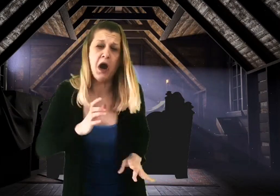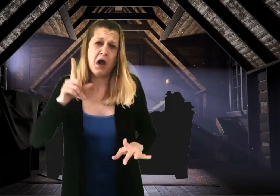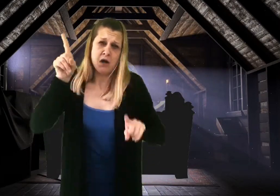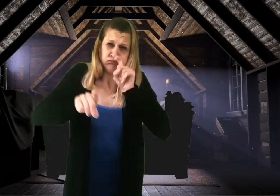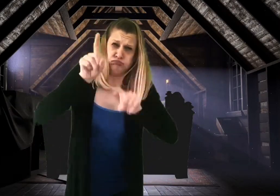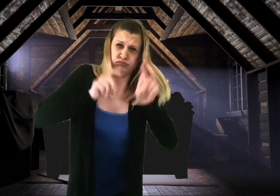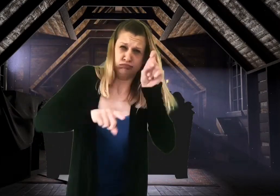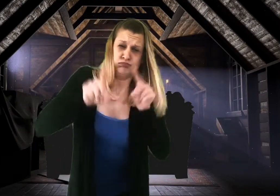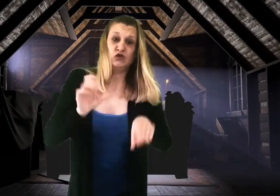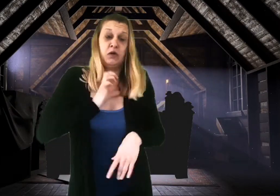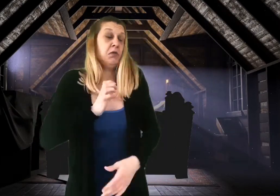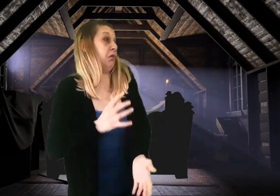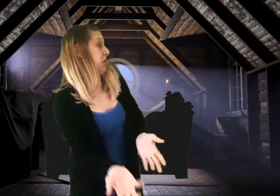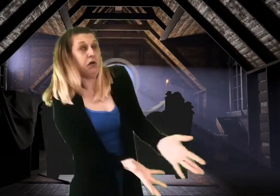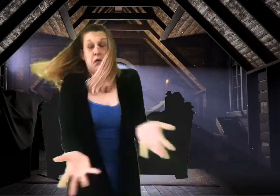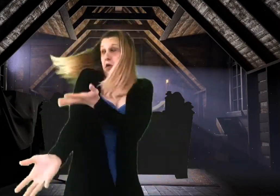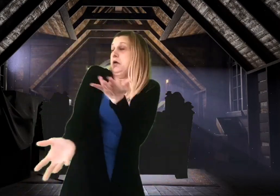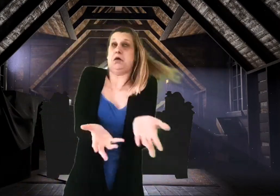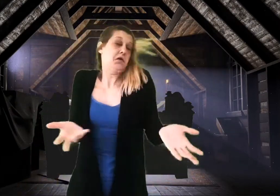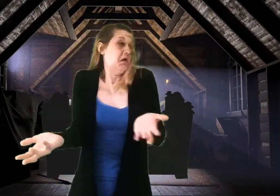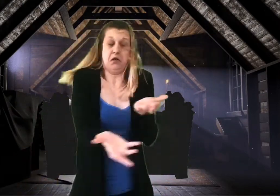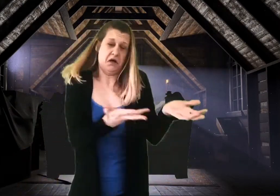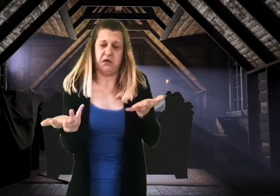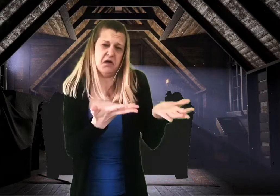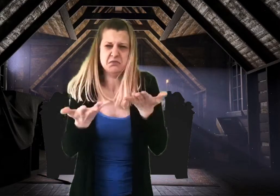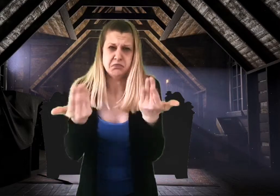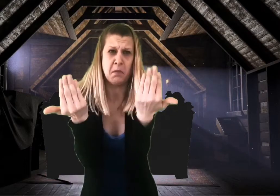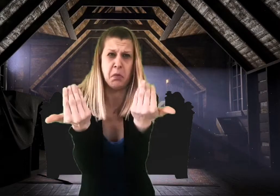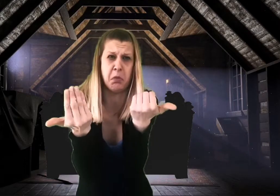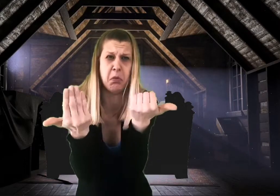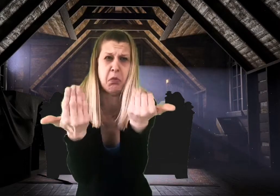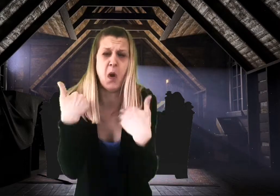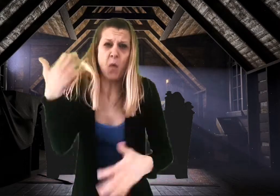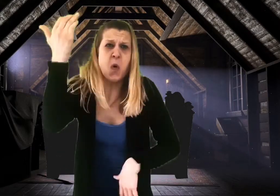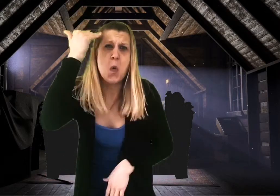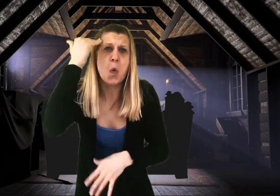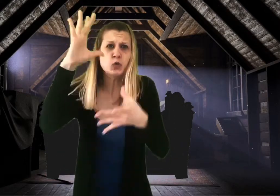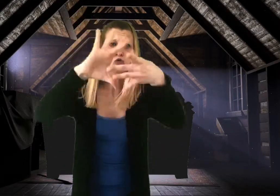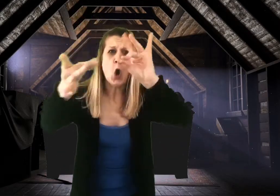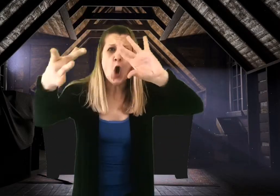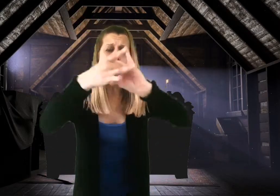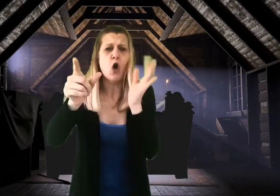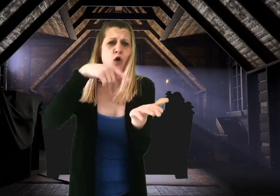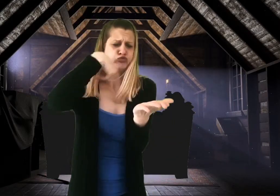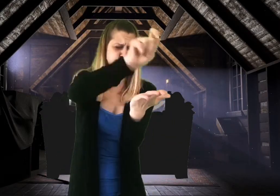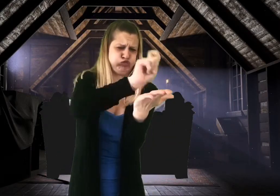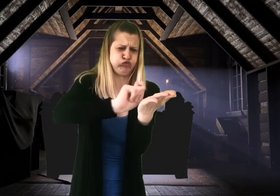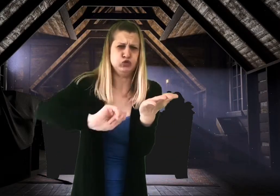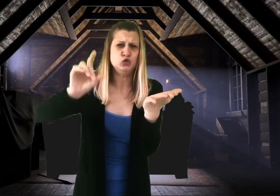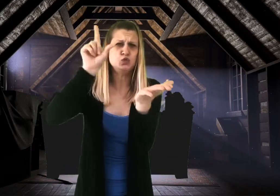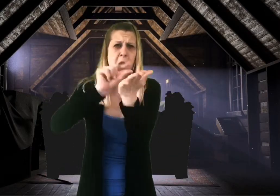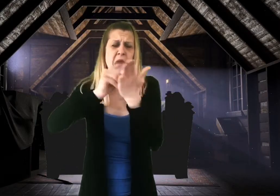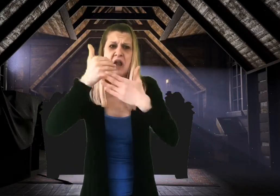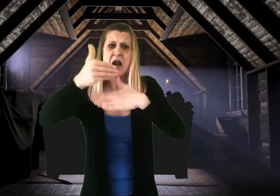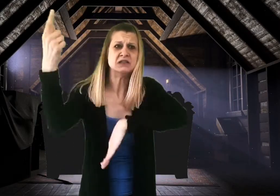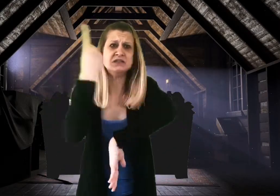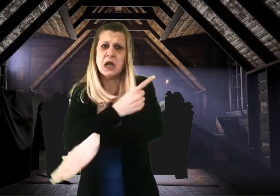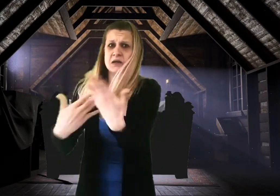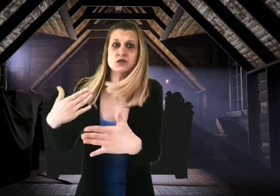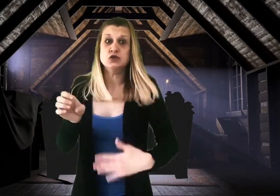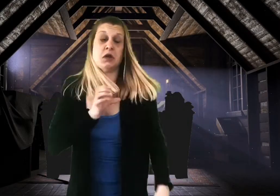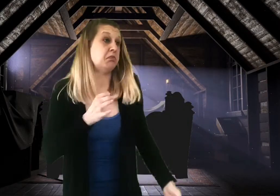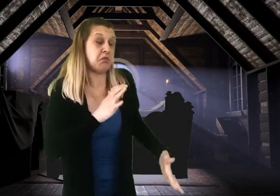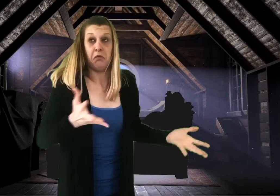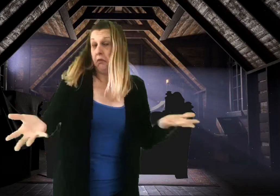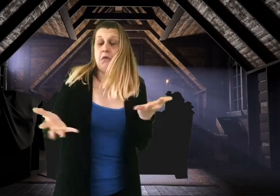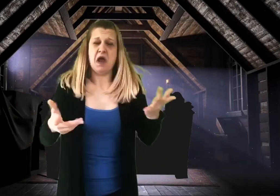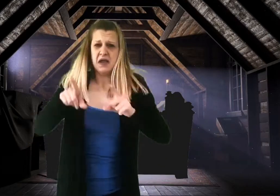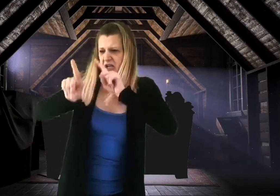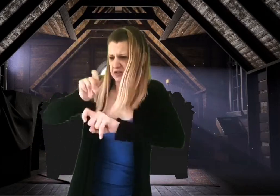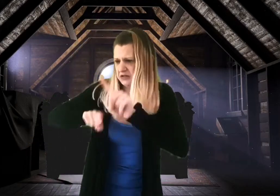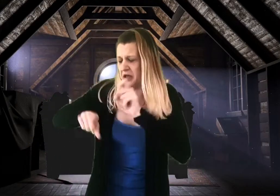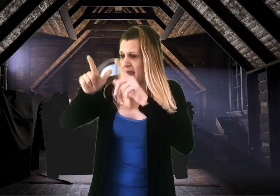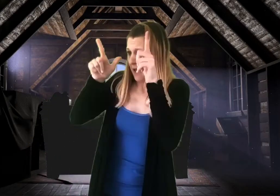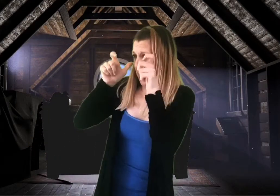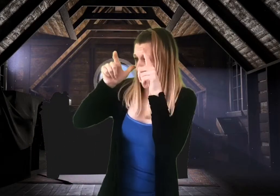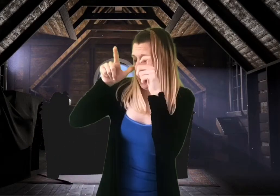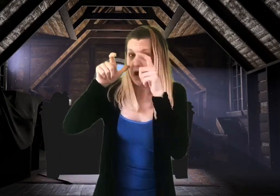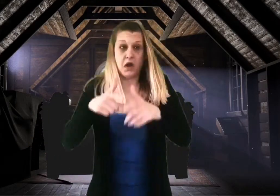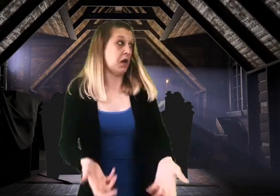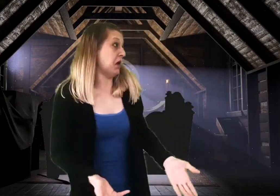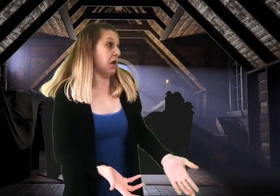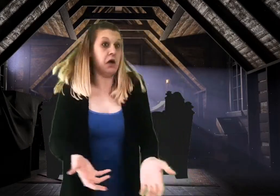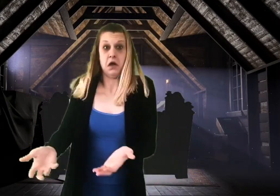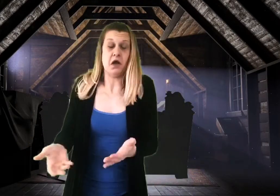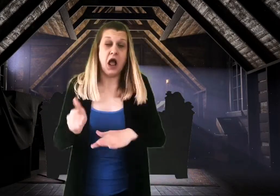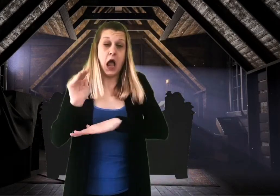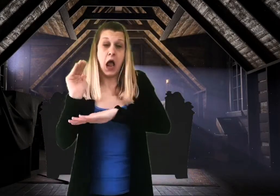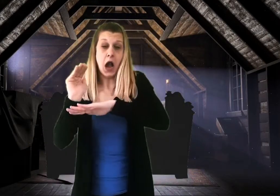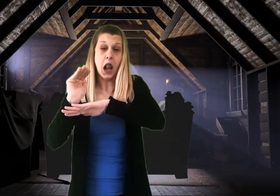they all wanted to get the full story for the front pages of the morning papers. For several hours, there was complete pandemonium in the little house,